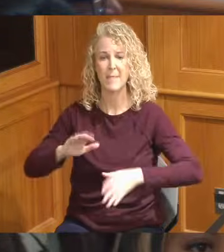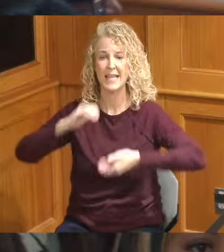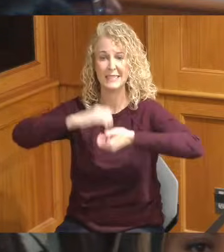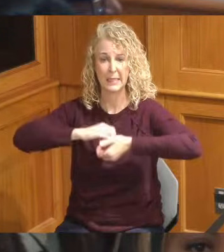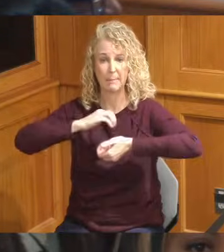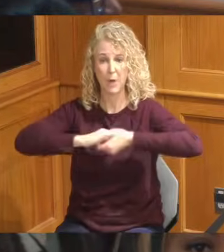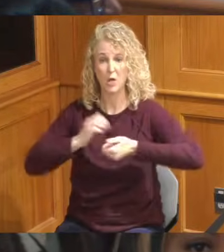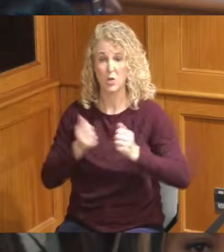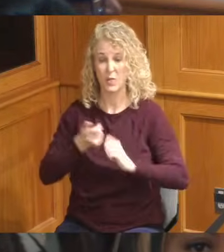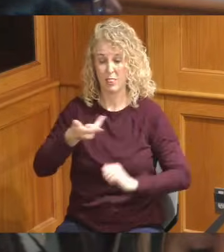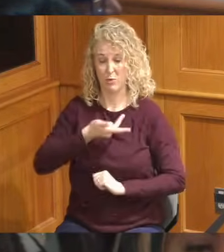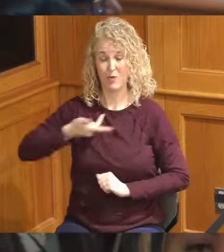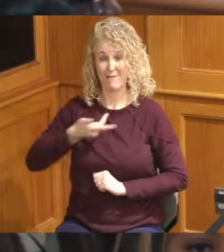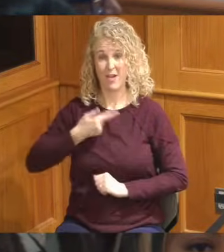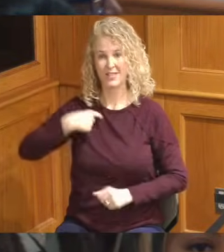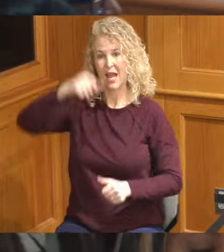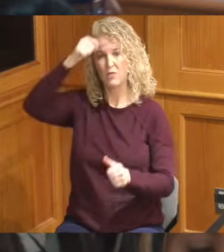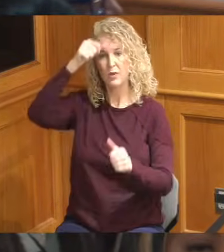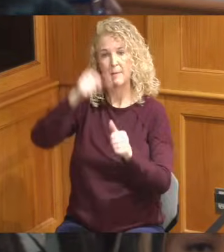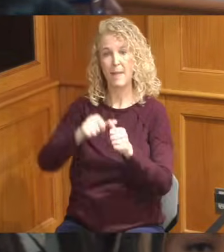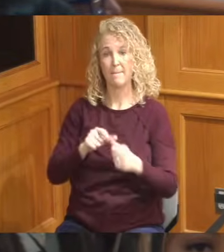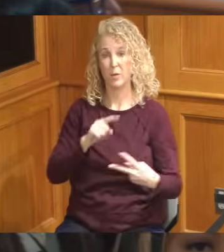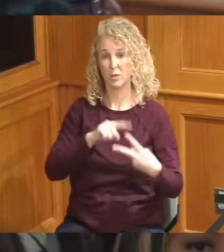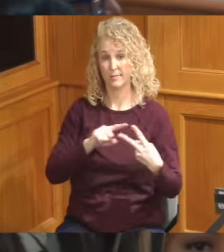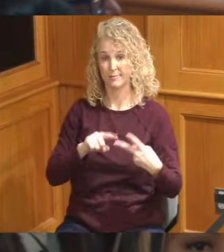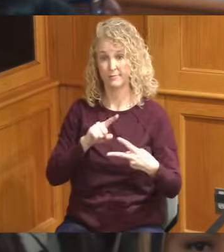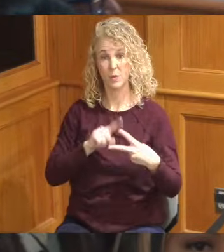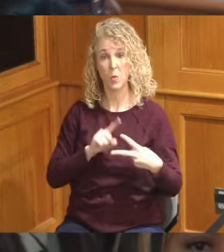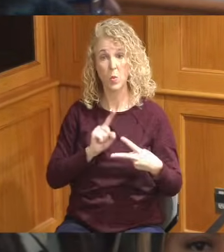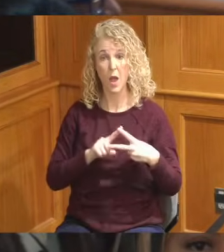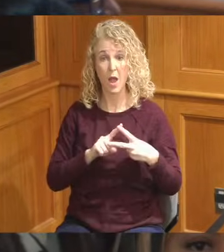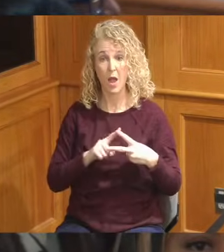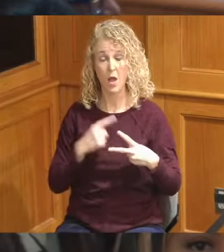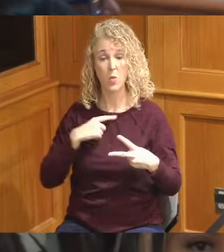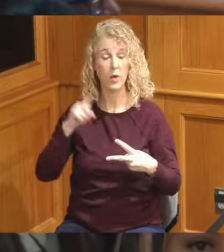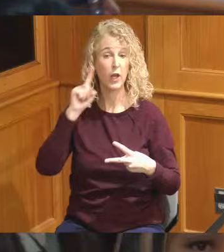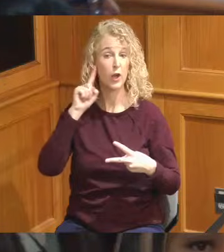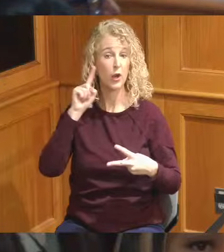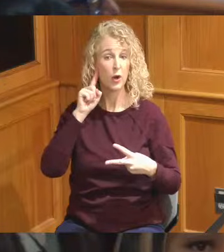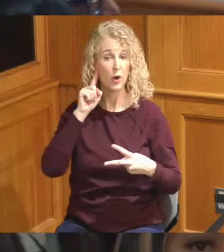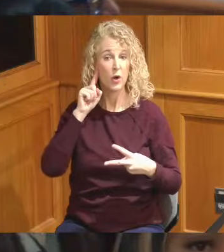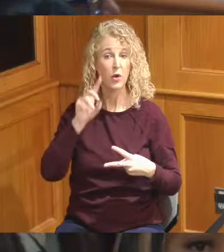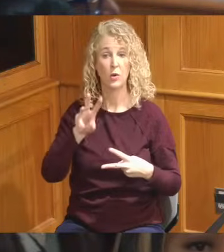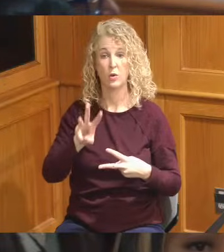this Commission. I remember two instances. One was when we heard that welding was something